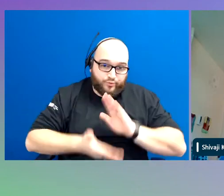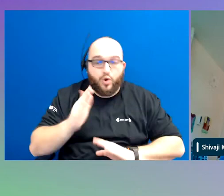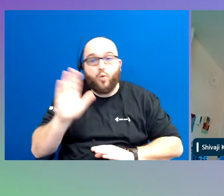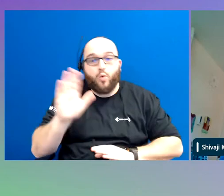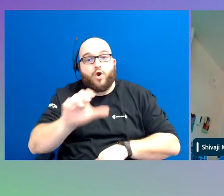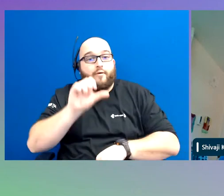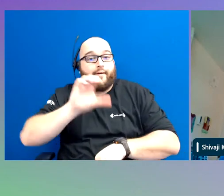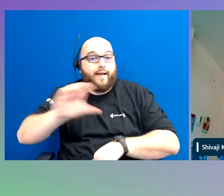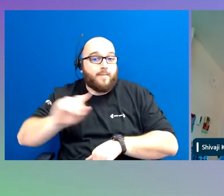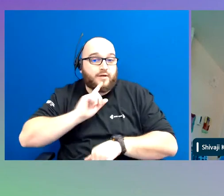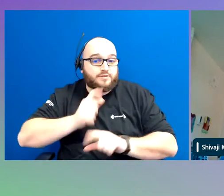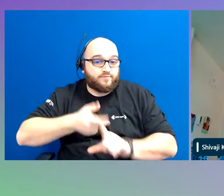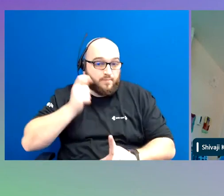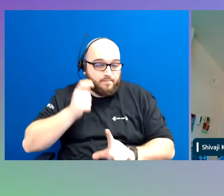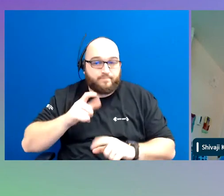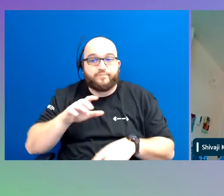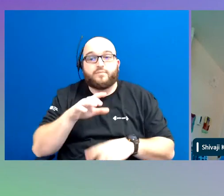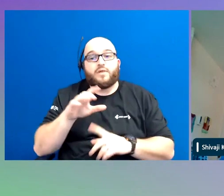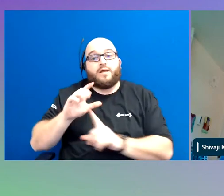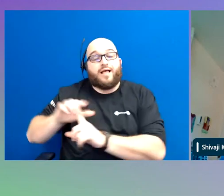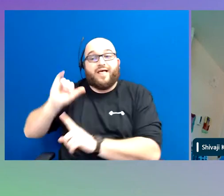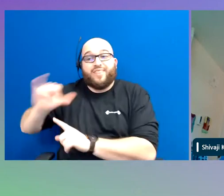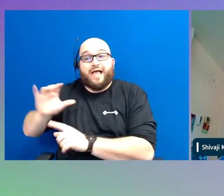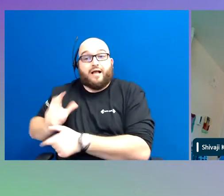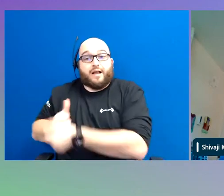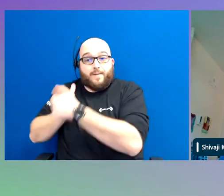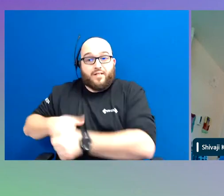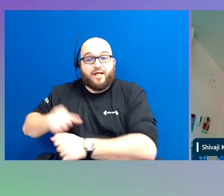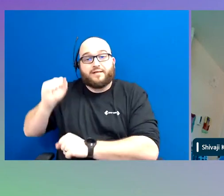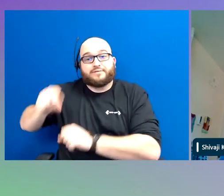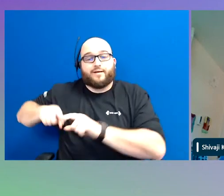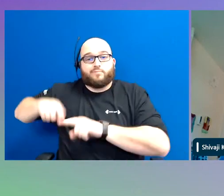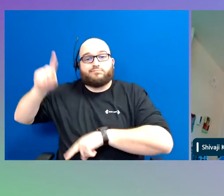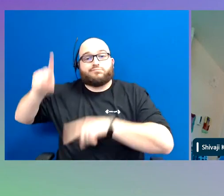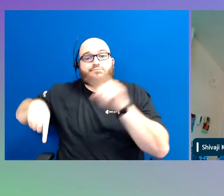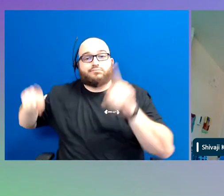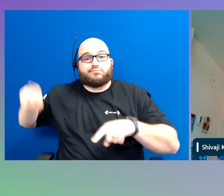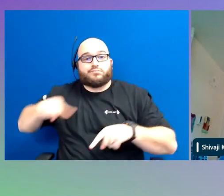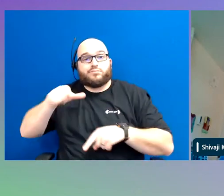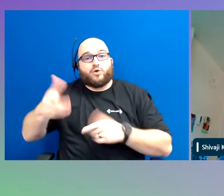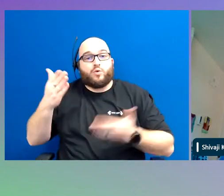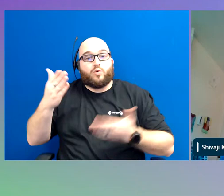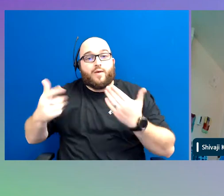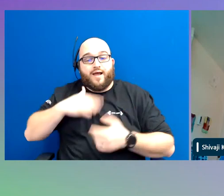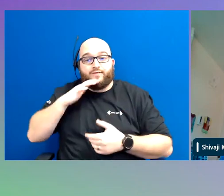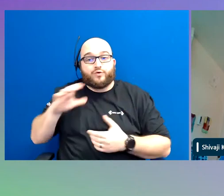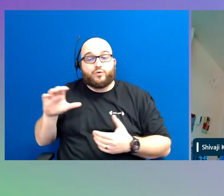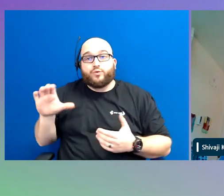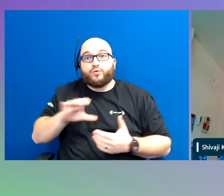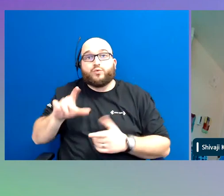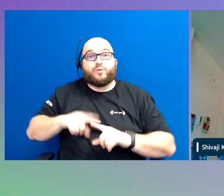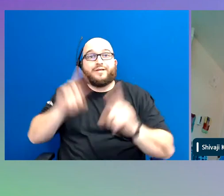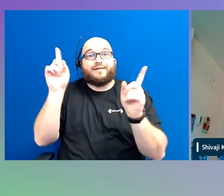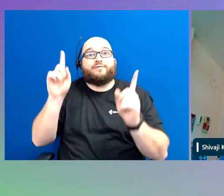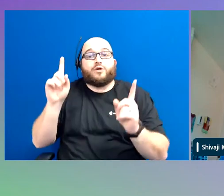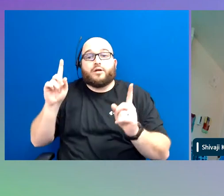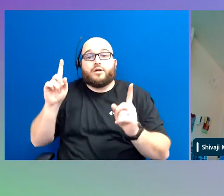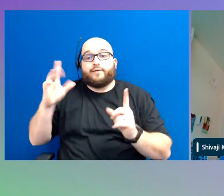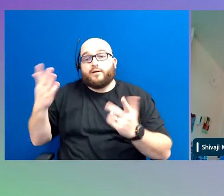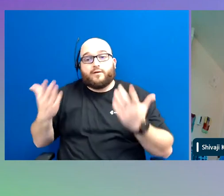operates and compliance can vary, you may have to adhere to,